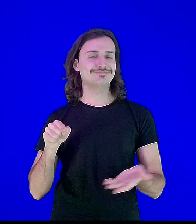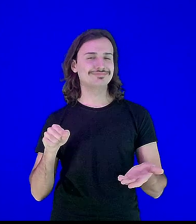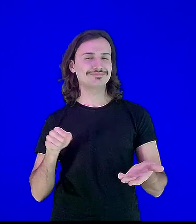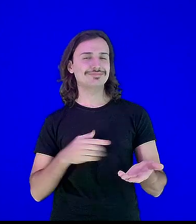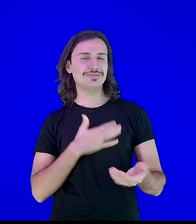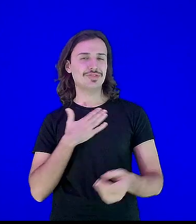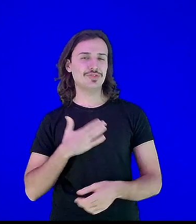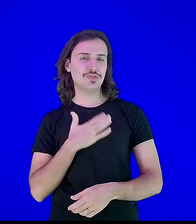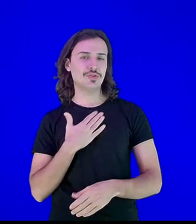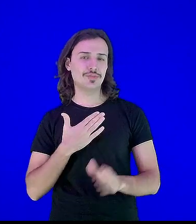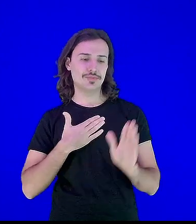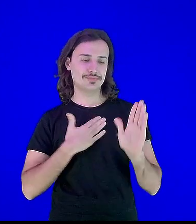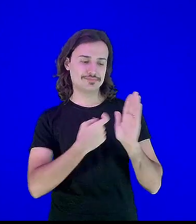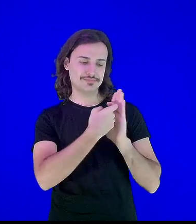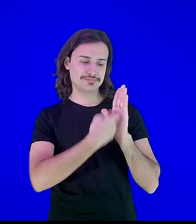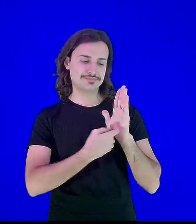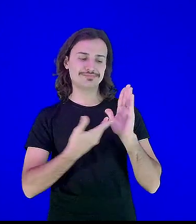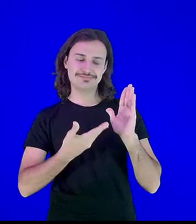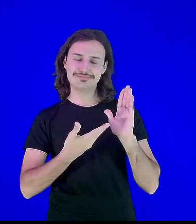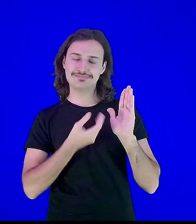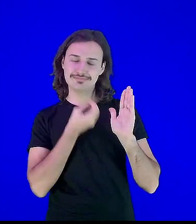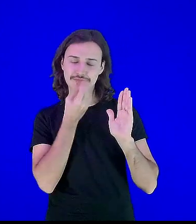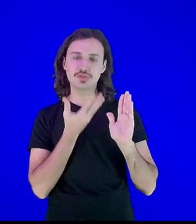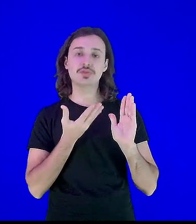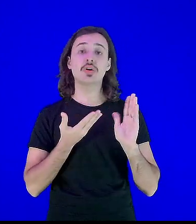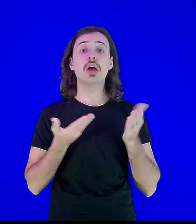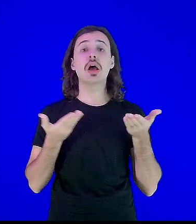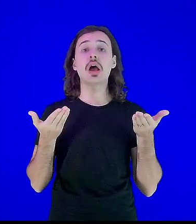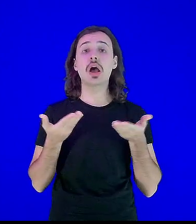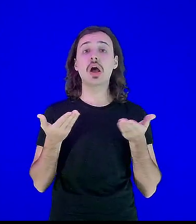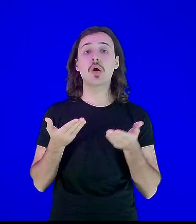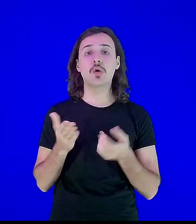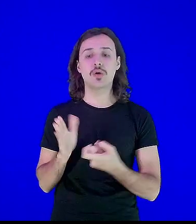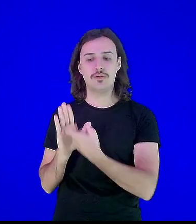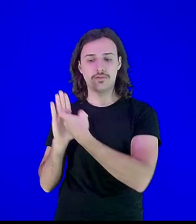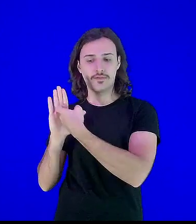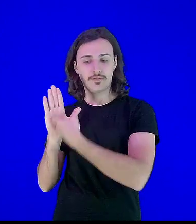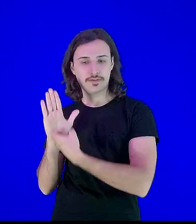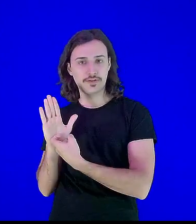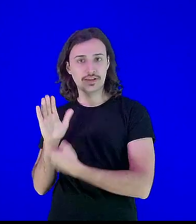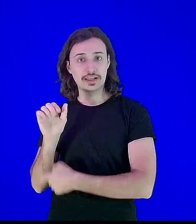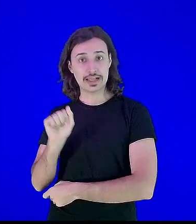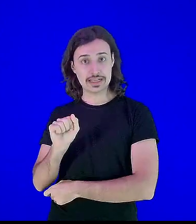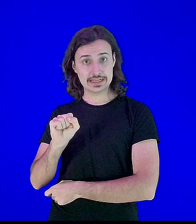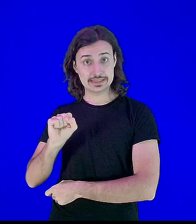now, I want to do this very same text in ASL so, let's create another page